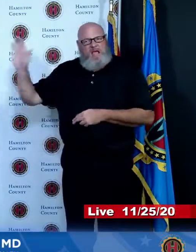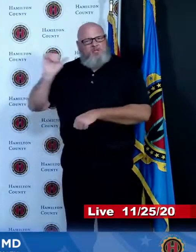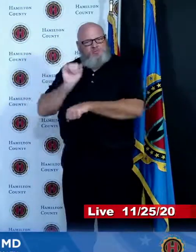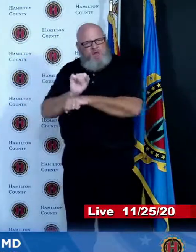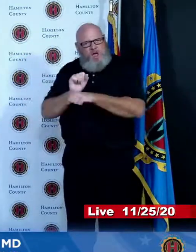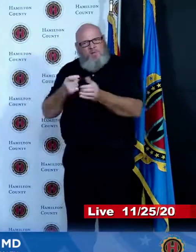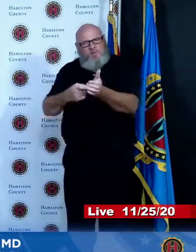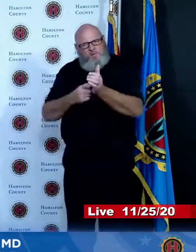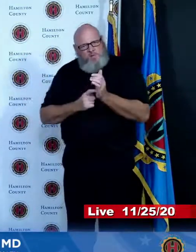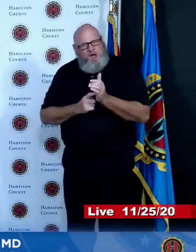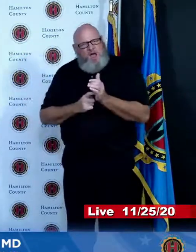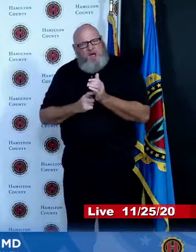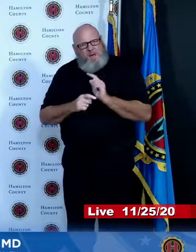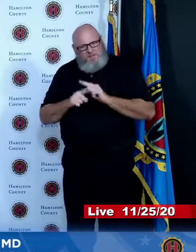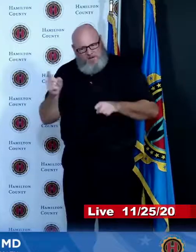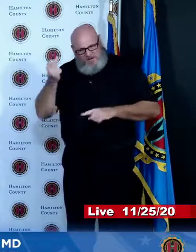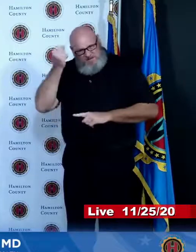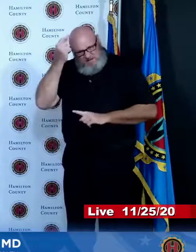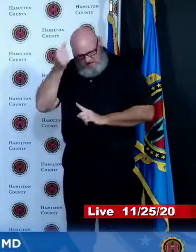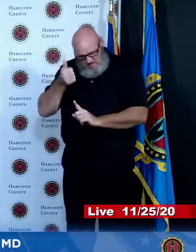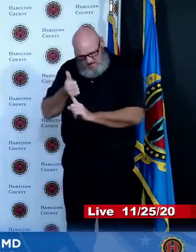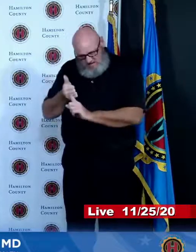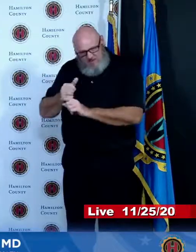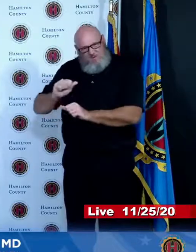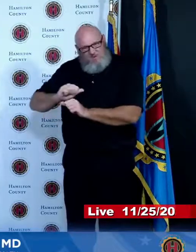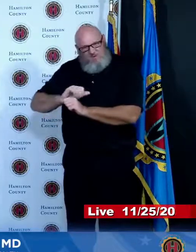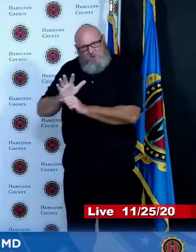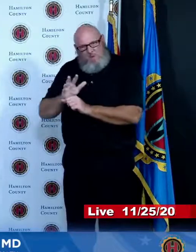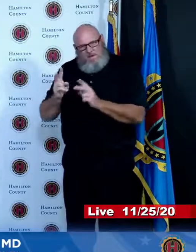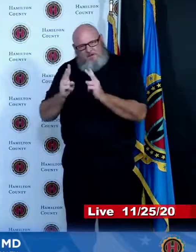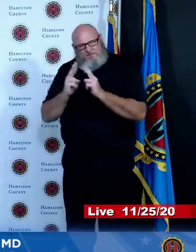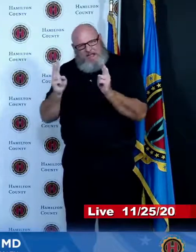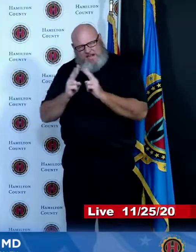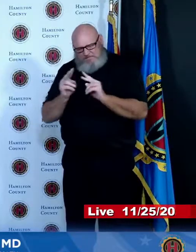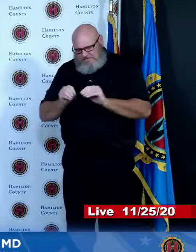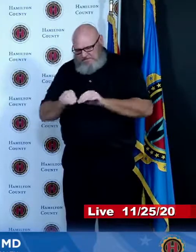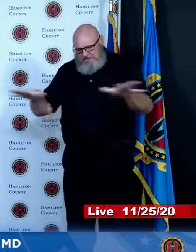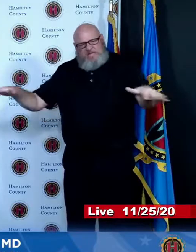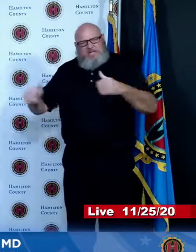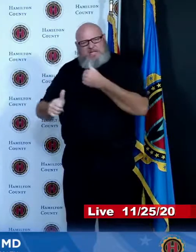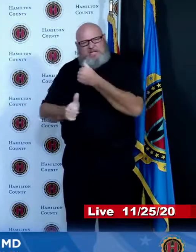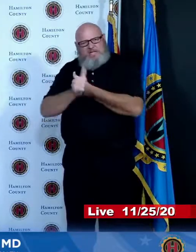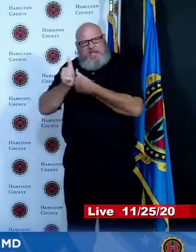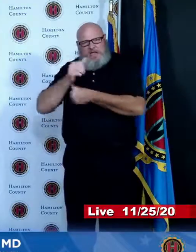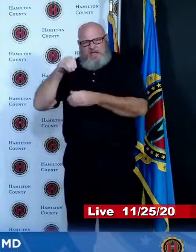mortality rate than most infectious things we deal with and so I think I at least find myself